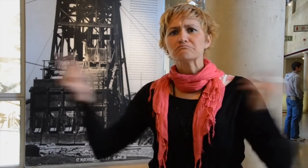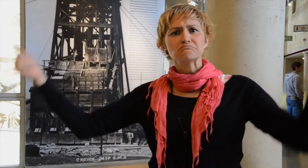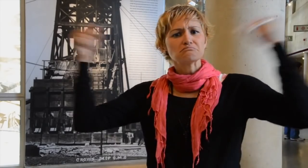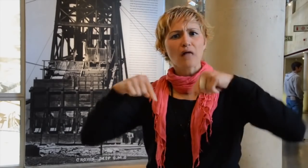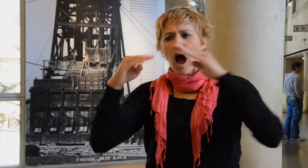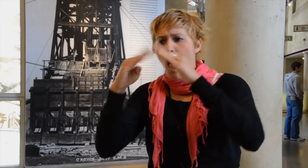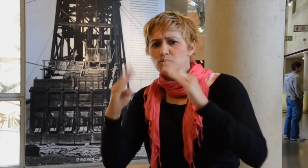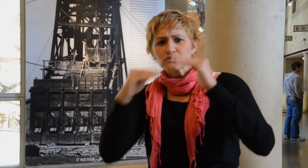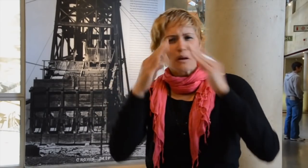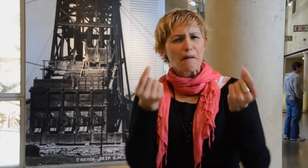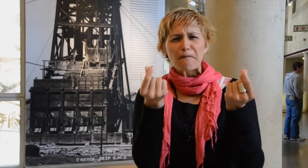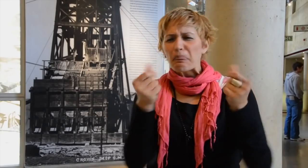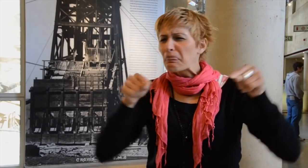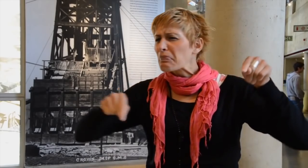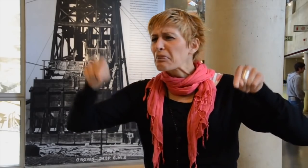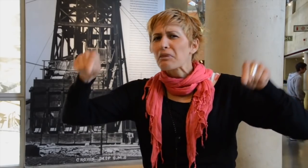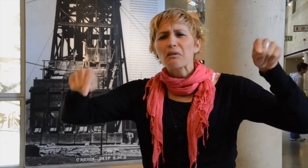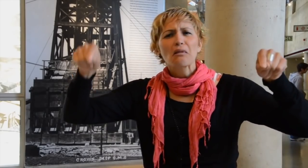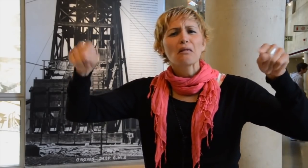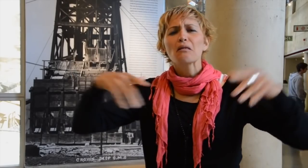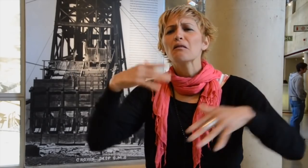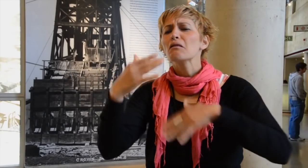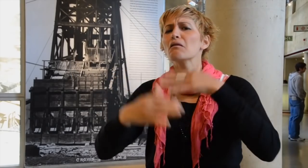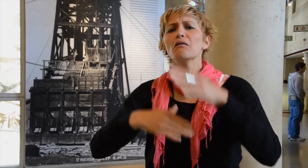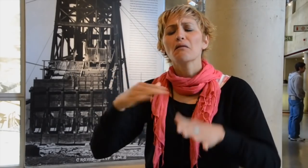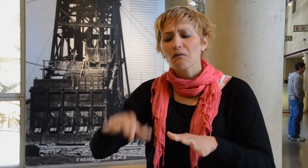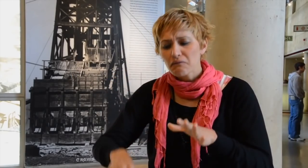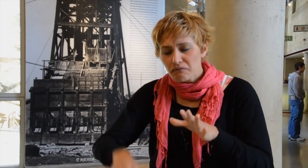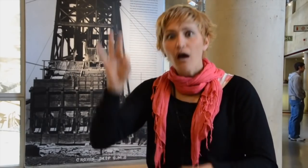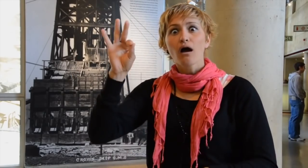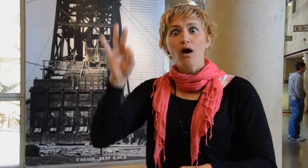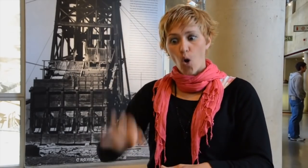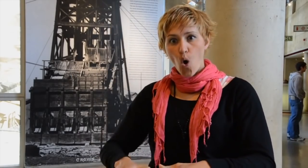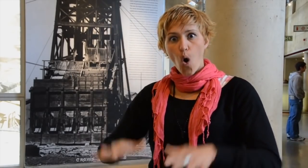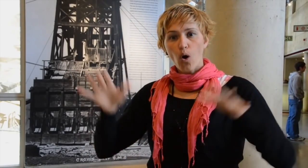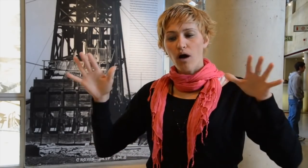a few white people and few houses spread out.